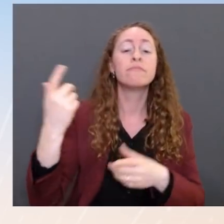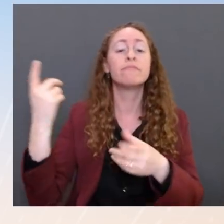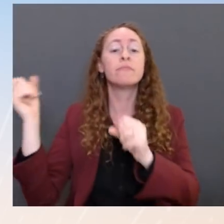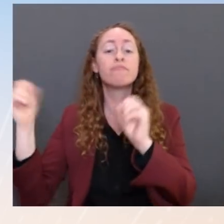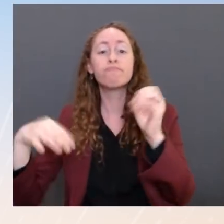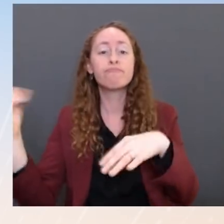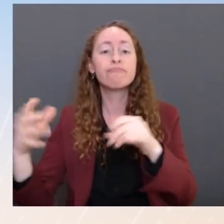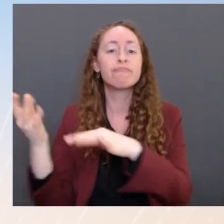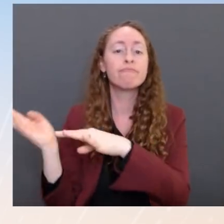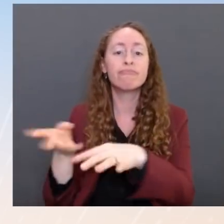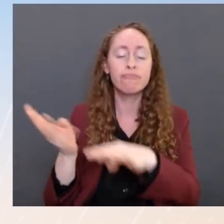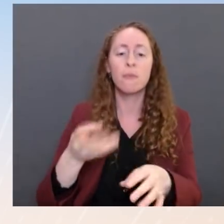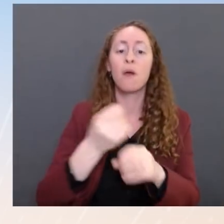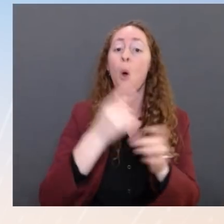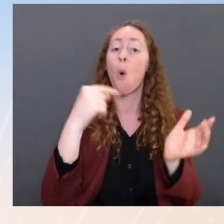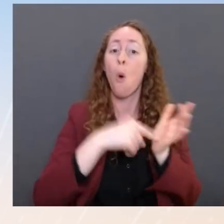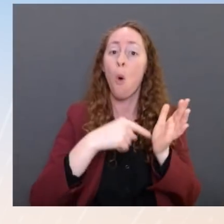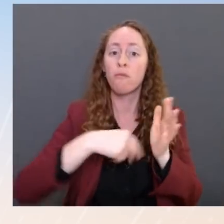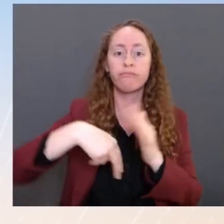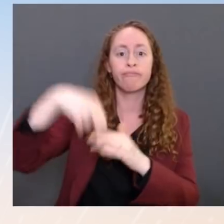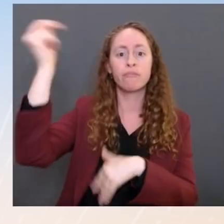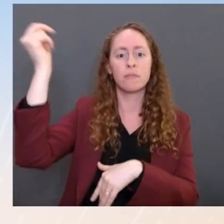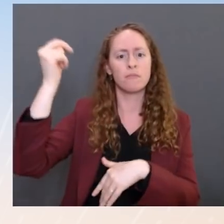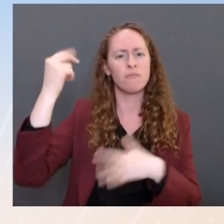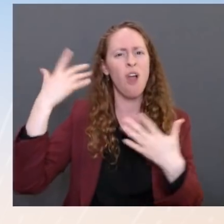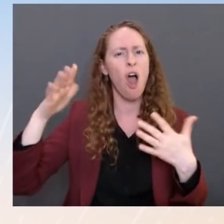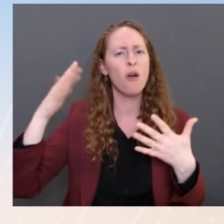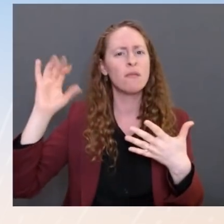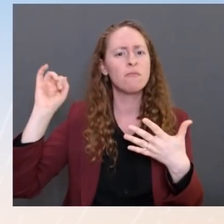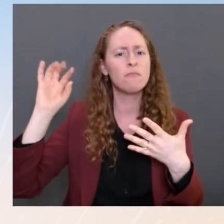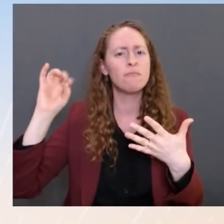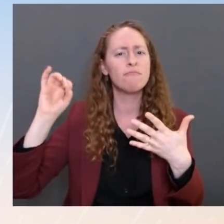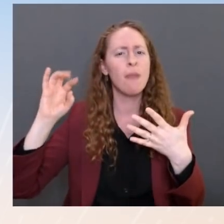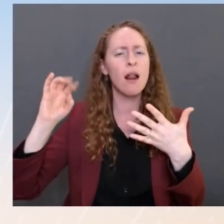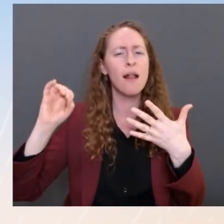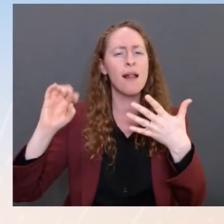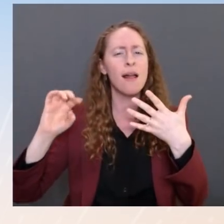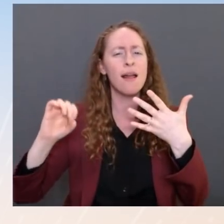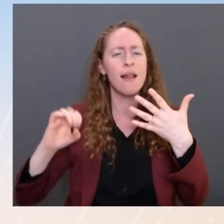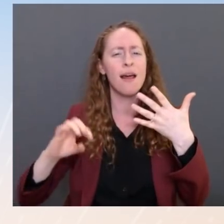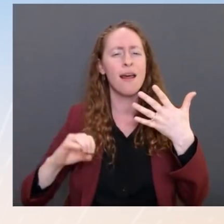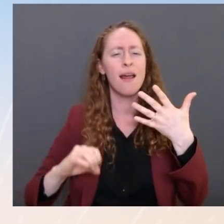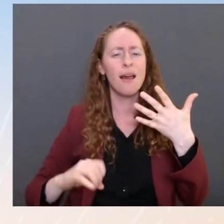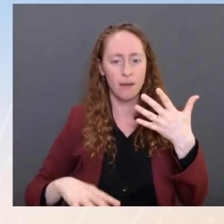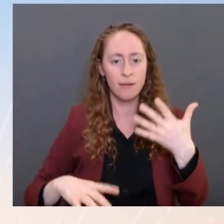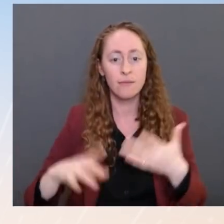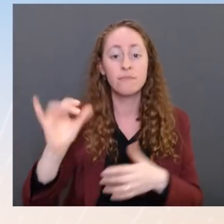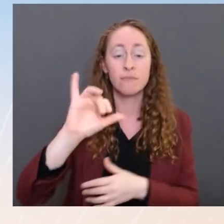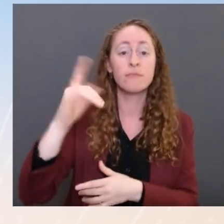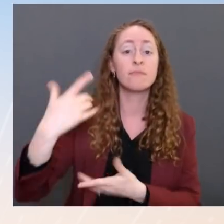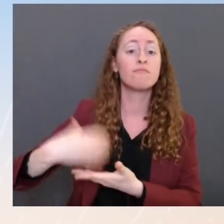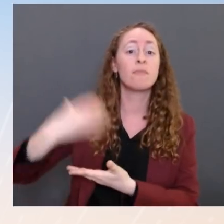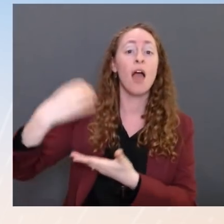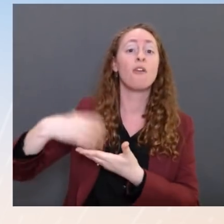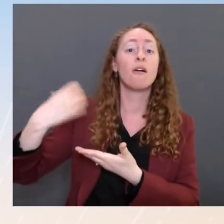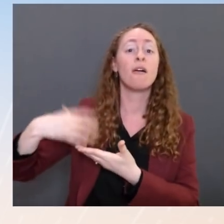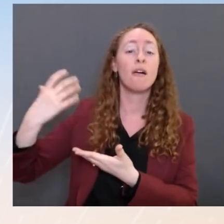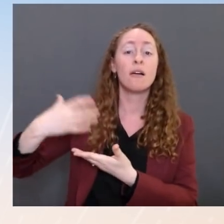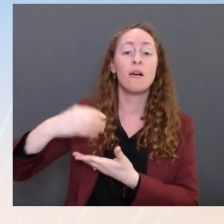which will help; to release 1 million barrels of oil from the Strategic Petroleum Reserve; to fix the "family glitch." What is the plan on the other side?